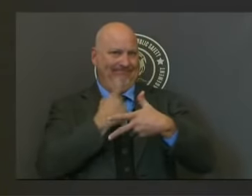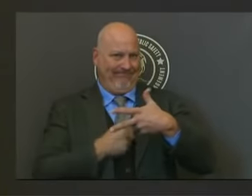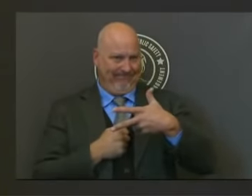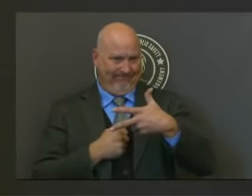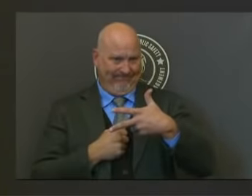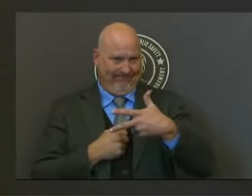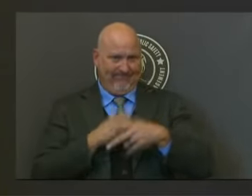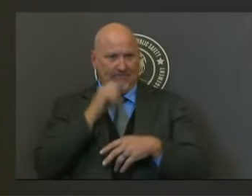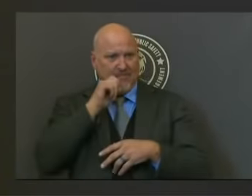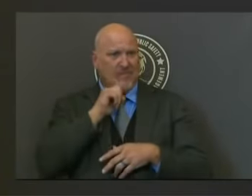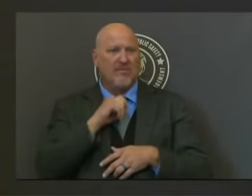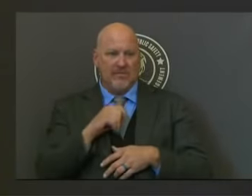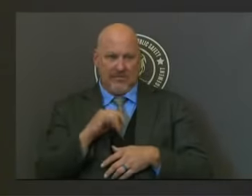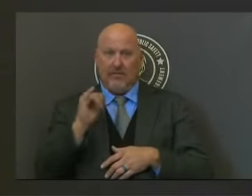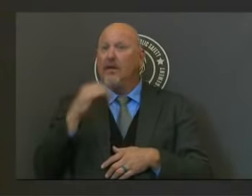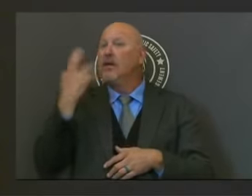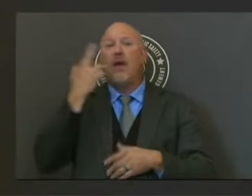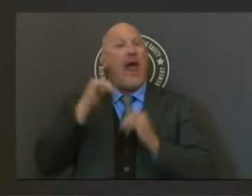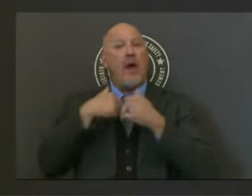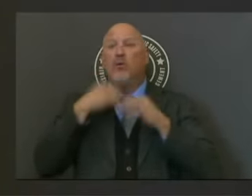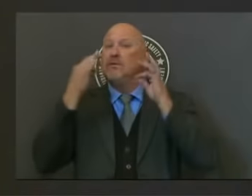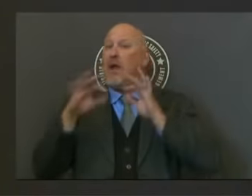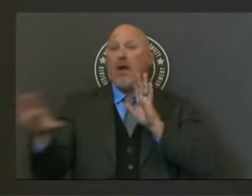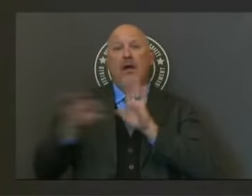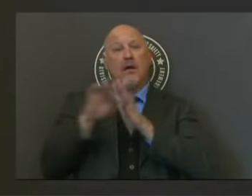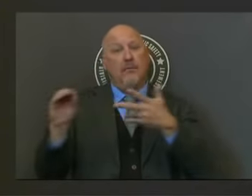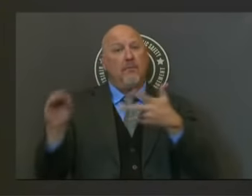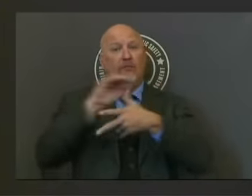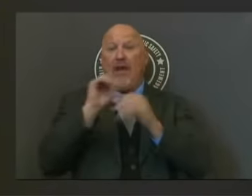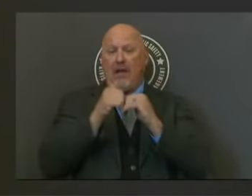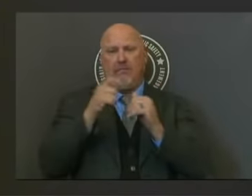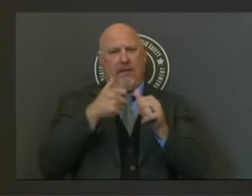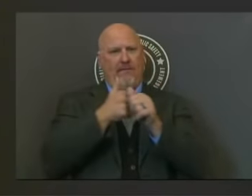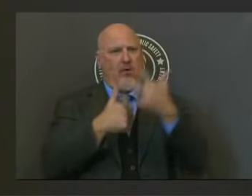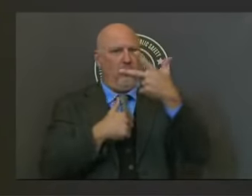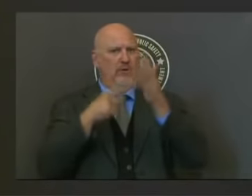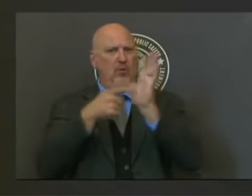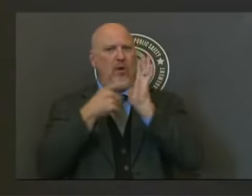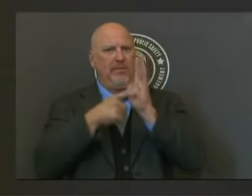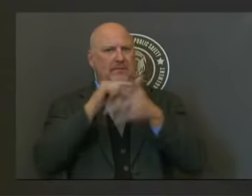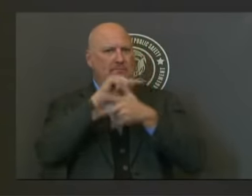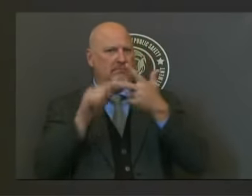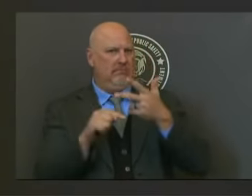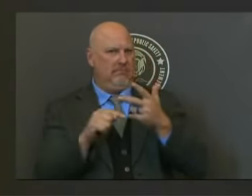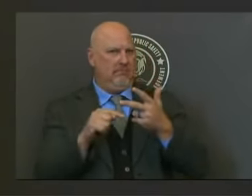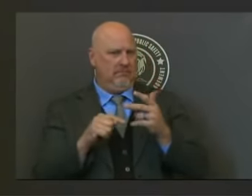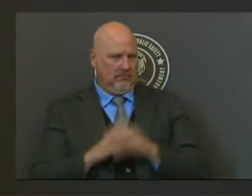transmission level criteria